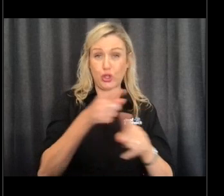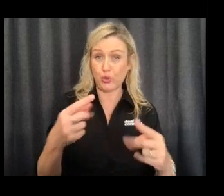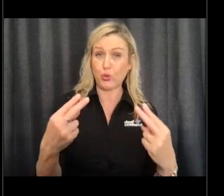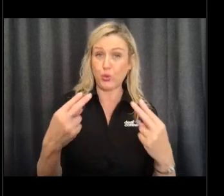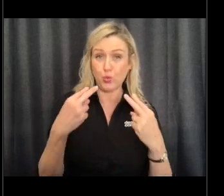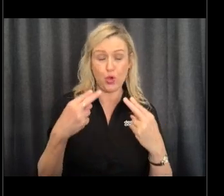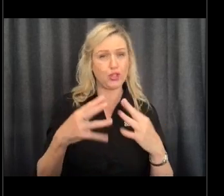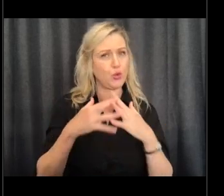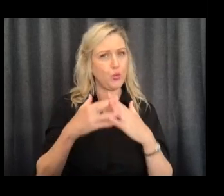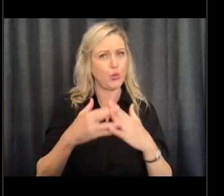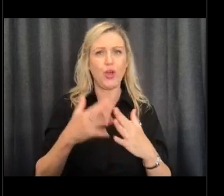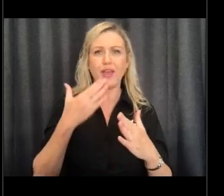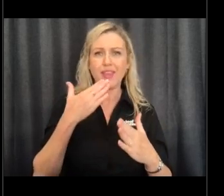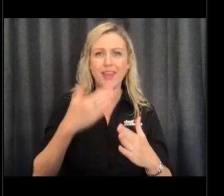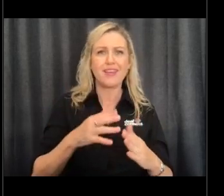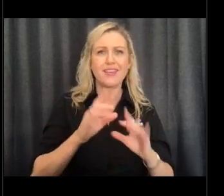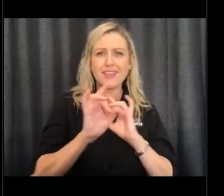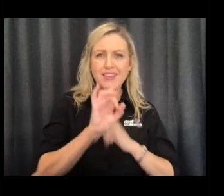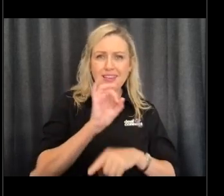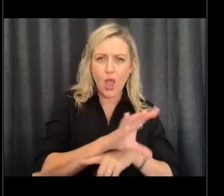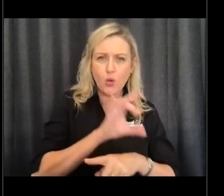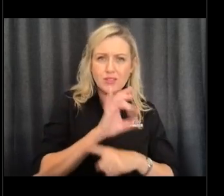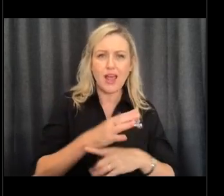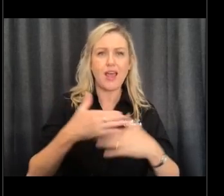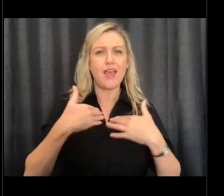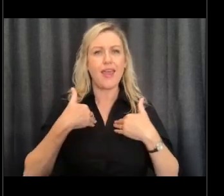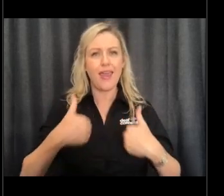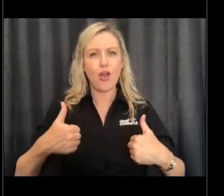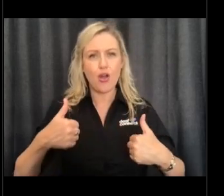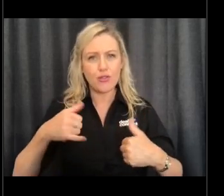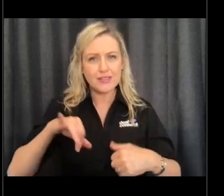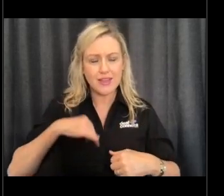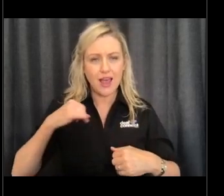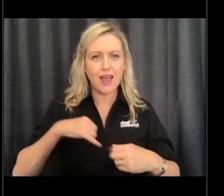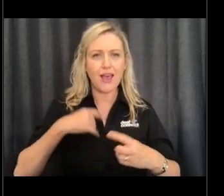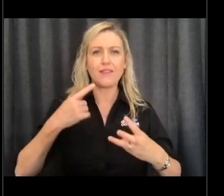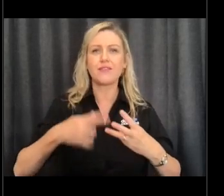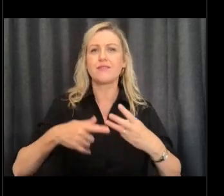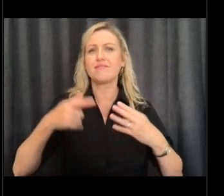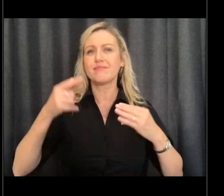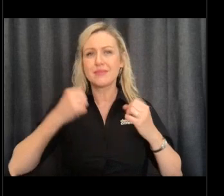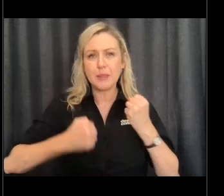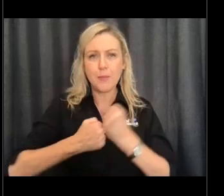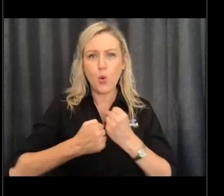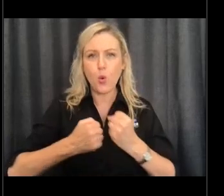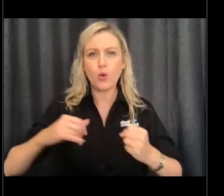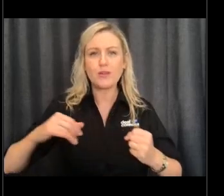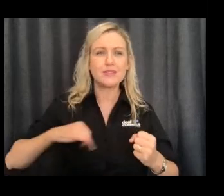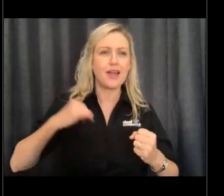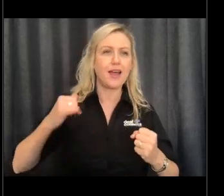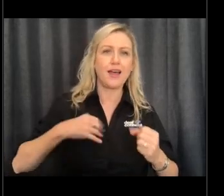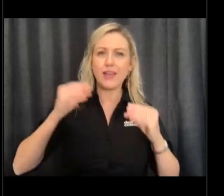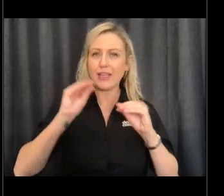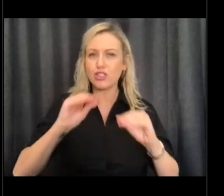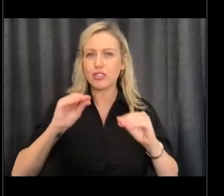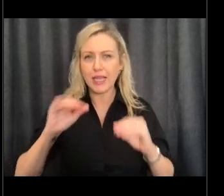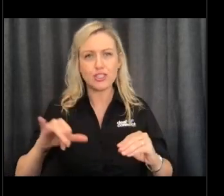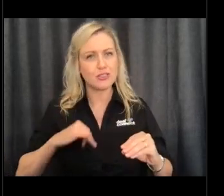workers out there who are helping clients to be able to go through all of this and Paul